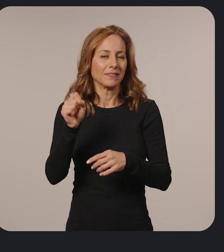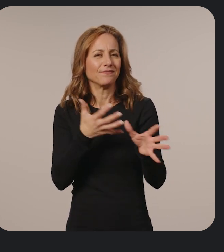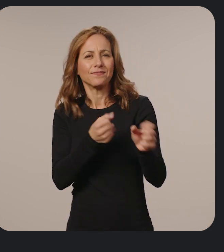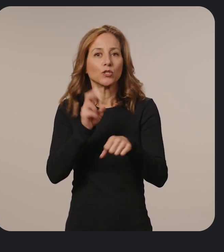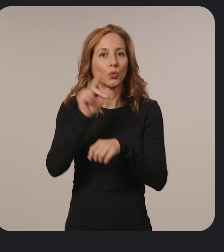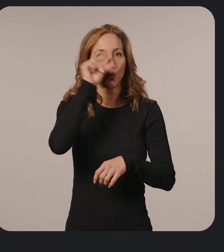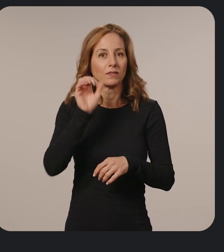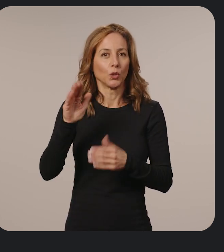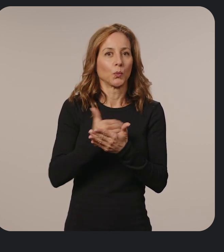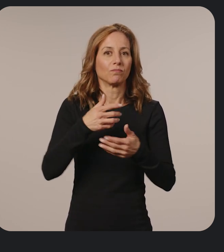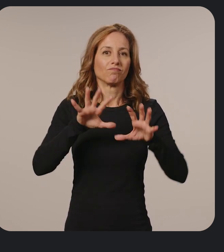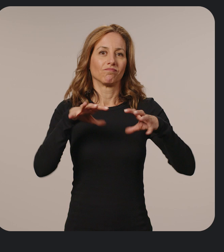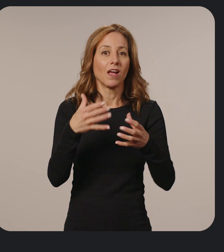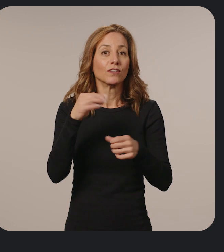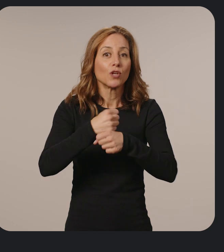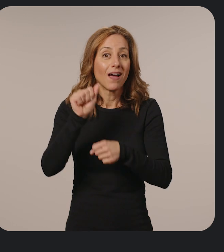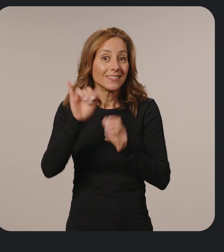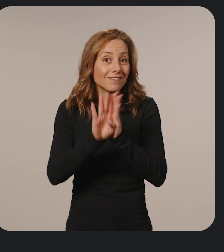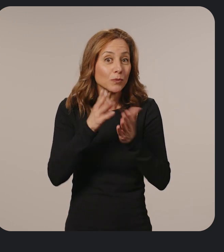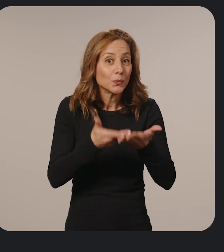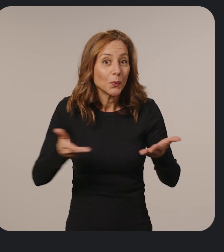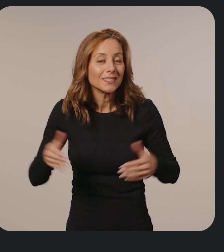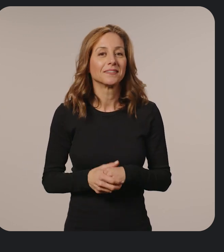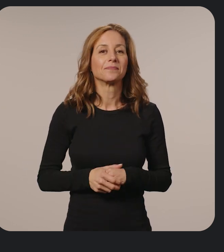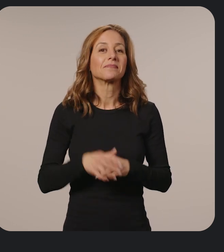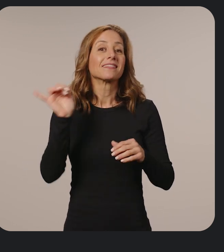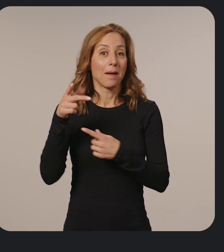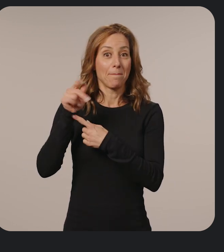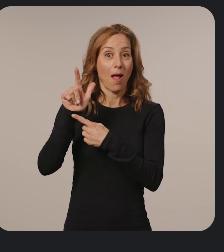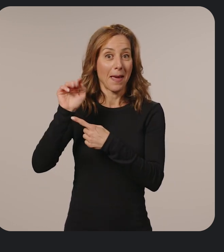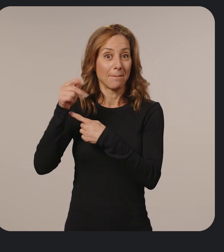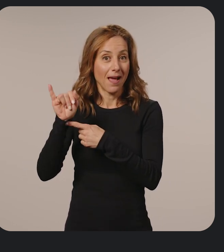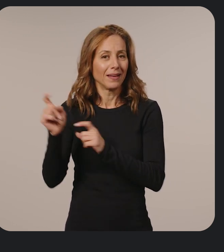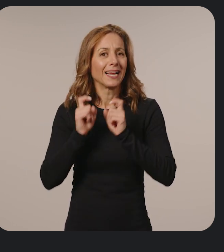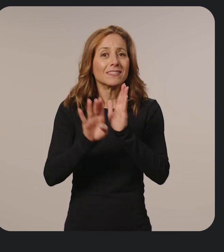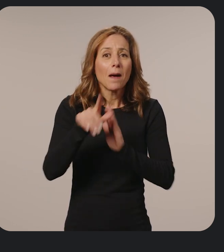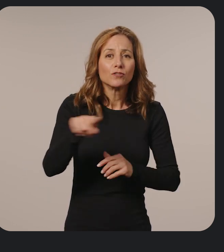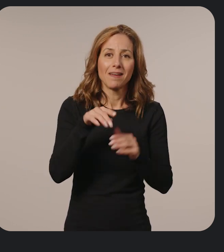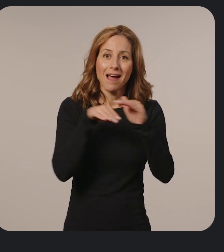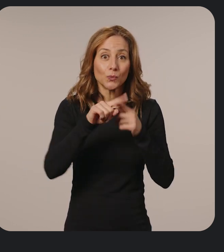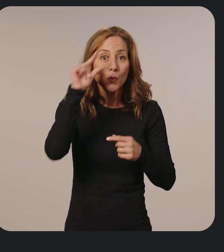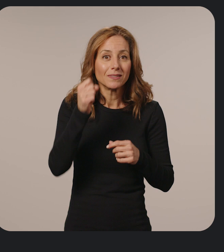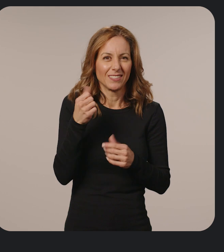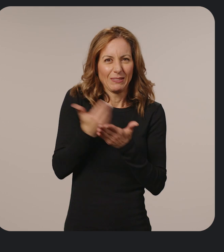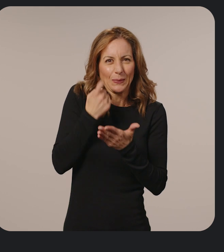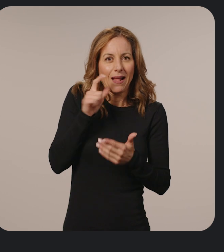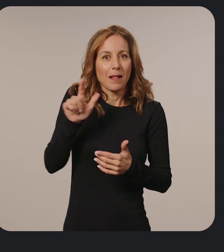new suite of generative AI developer tools, like the PaLM API, which gives developers access to Google's latest LLMs all hosted in the Cloud.